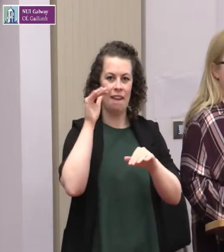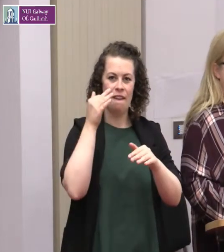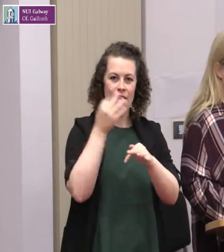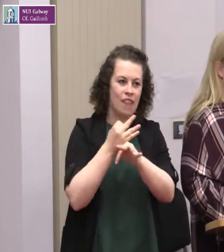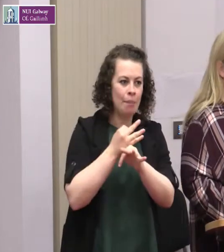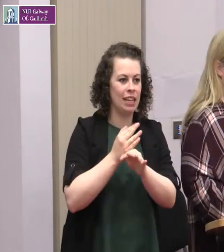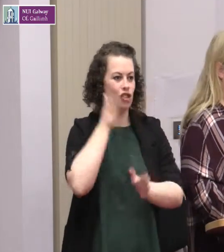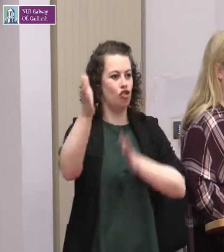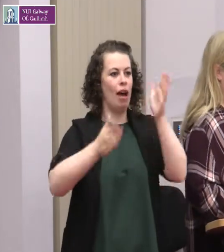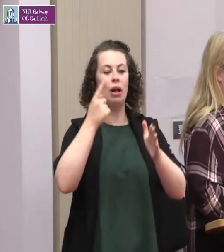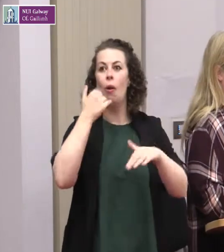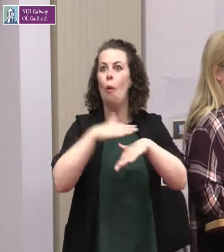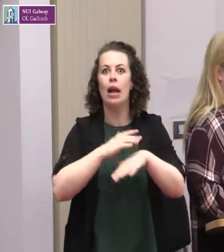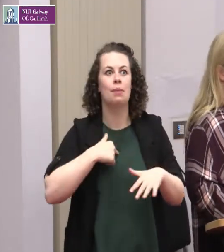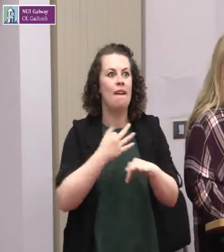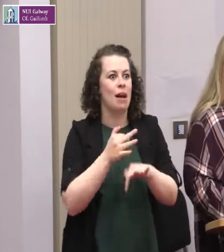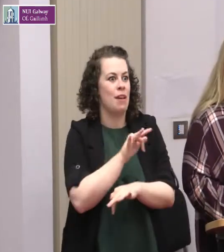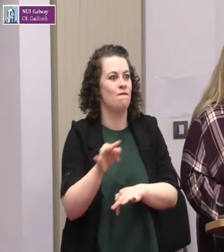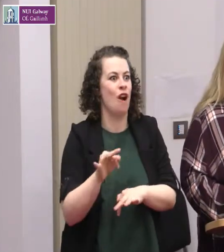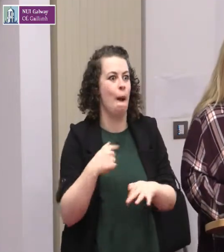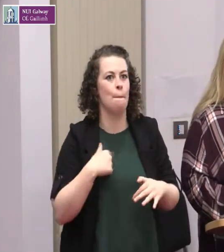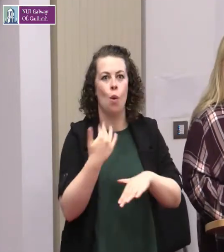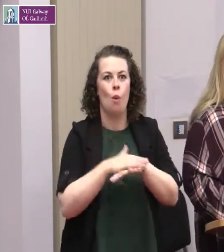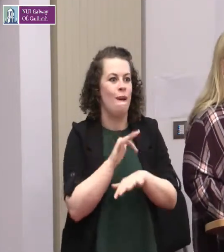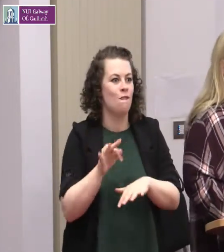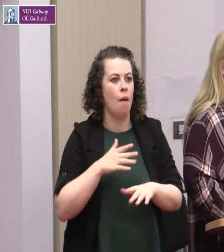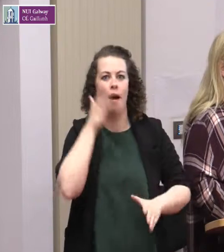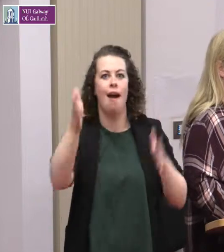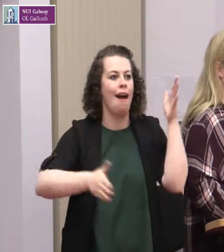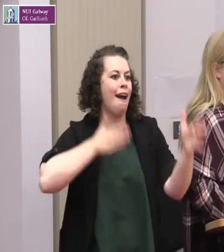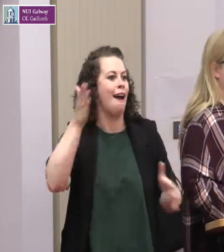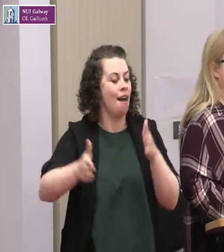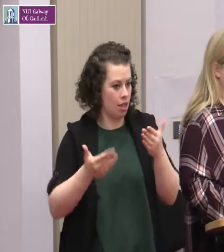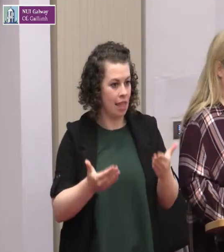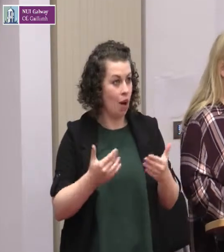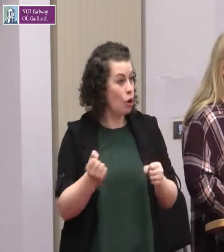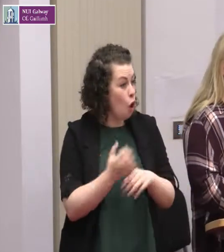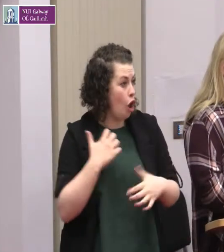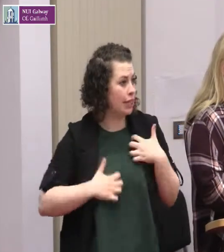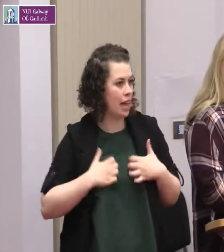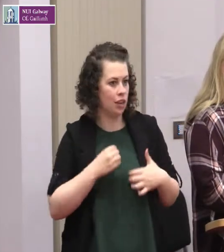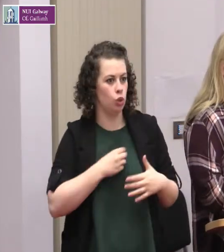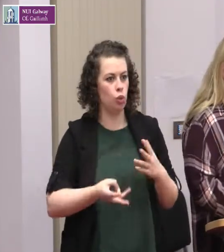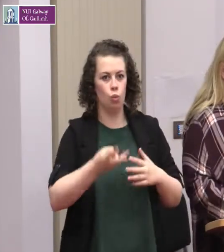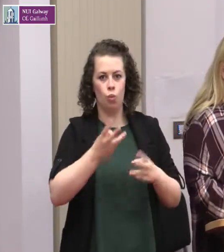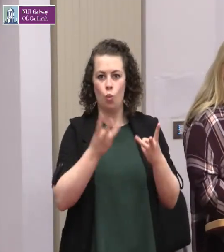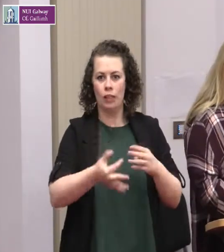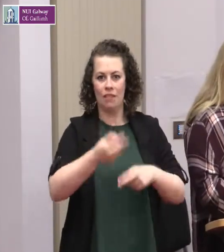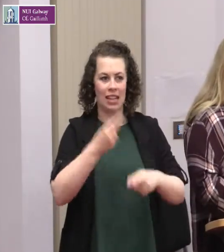Everybody is supposed to go and find their roots and backgrounds, and everybody is excited to do so, who is related to who.